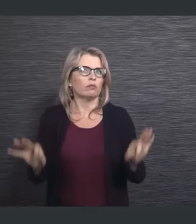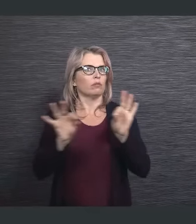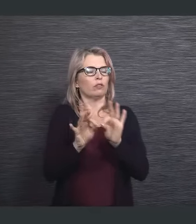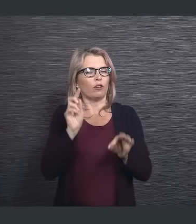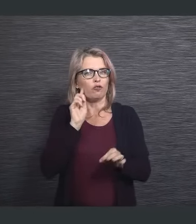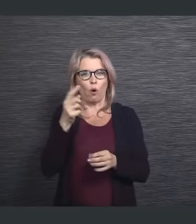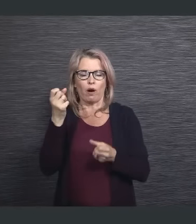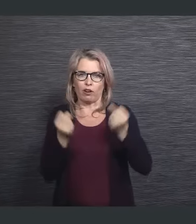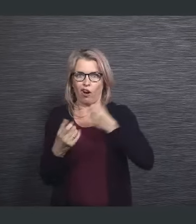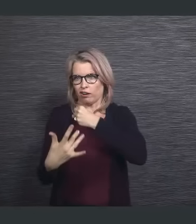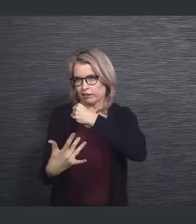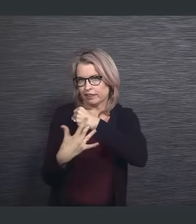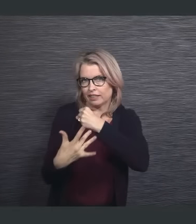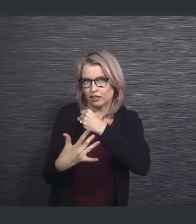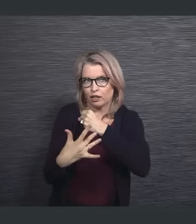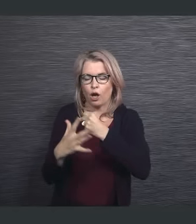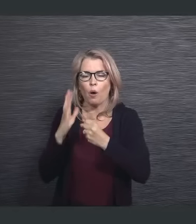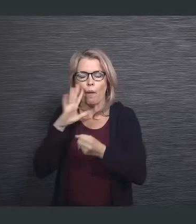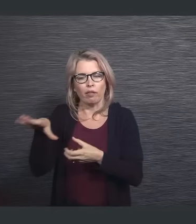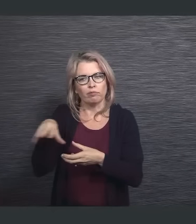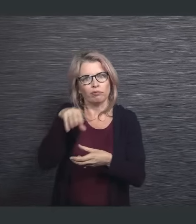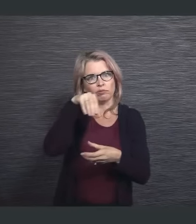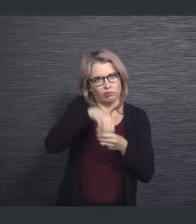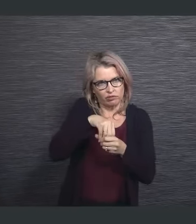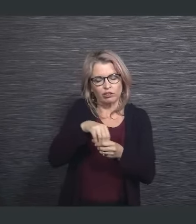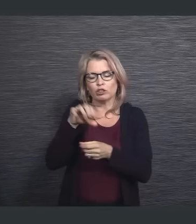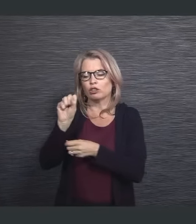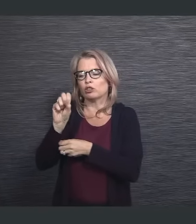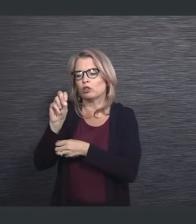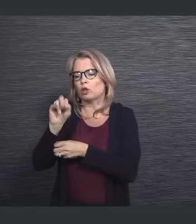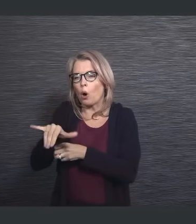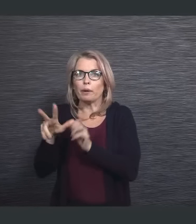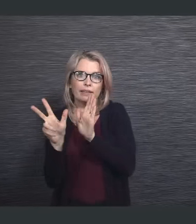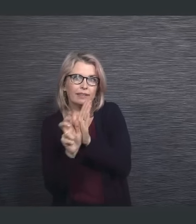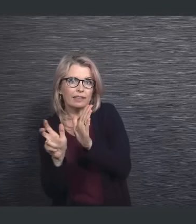we will integrate Sony's sensors and the Honda's safety